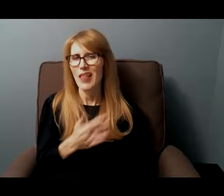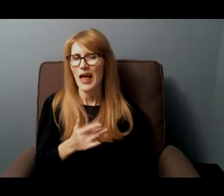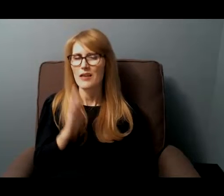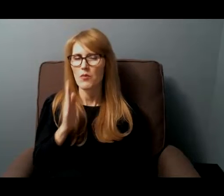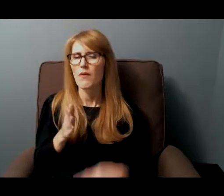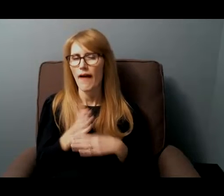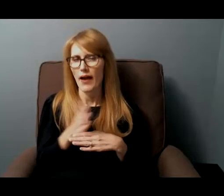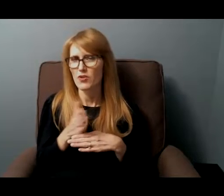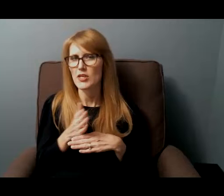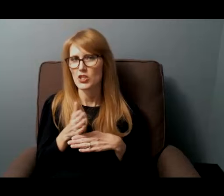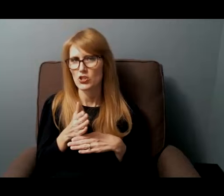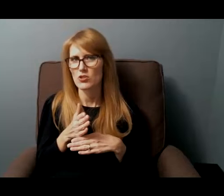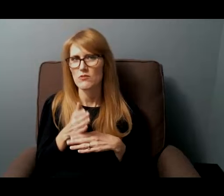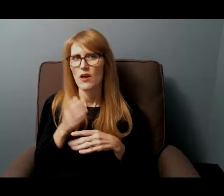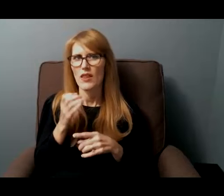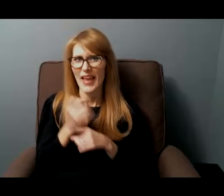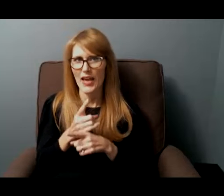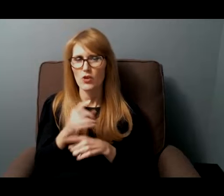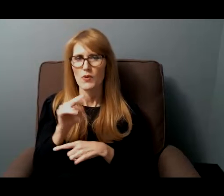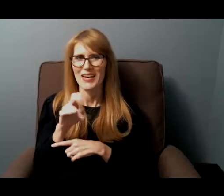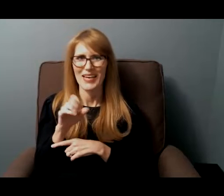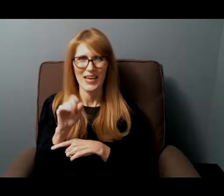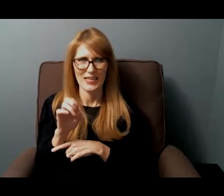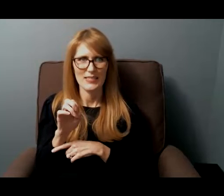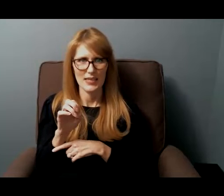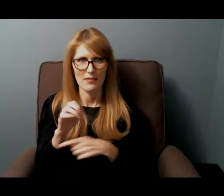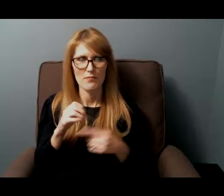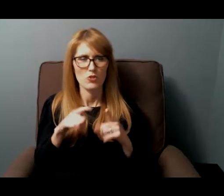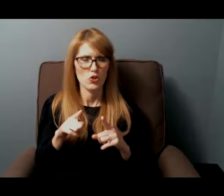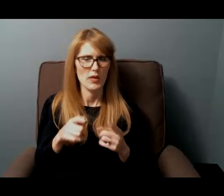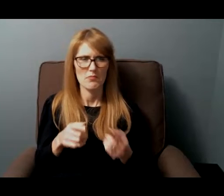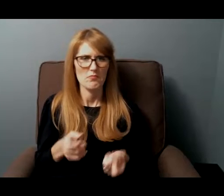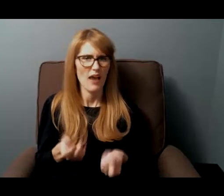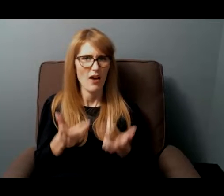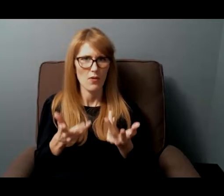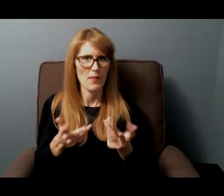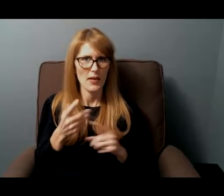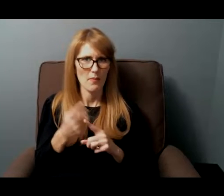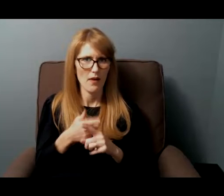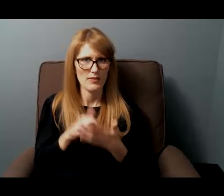the annual NESE over however many months the person's in business. So averaging can happen.